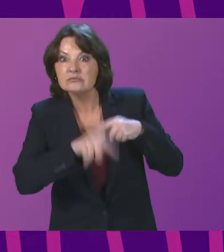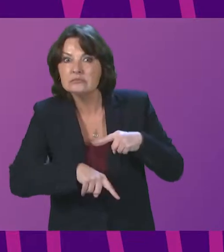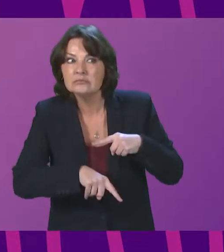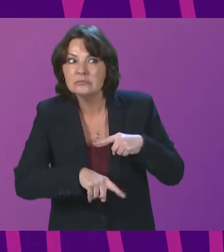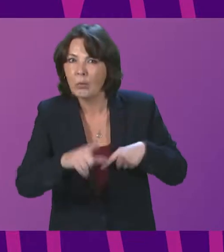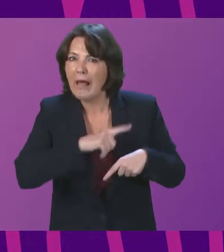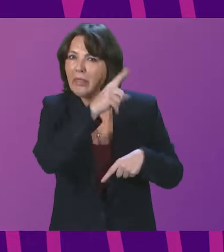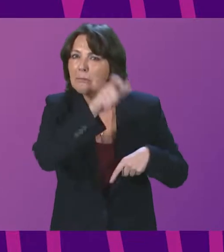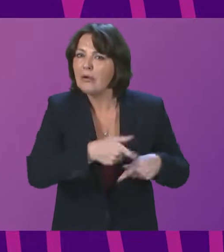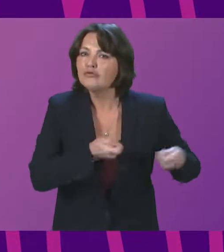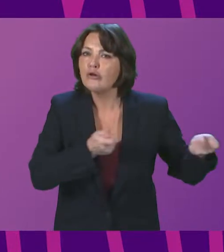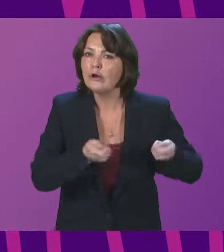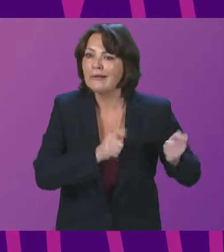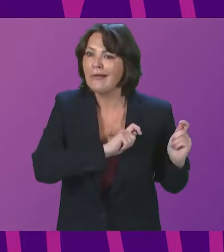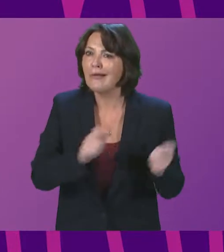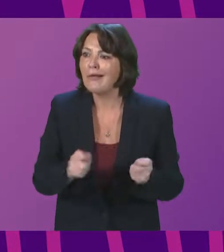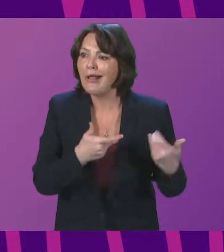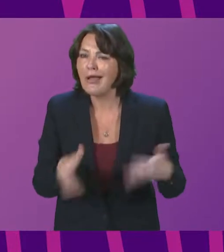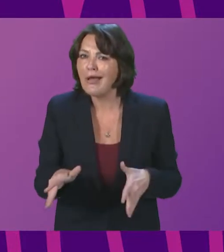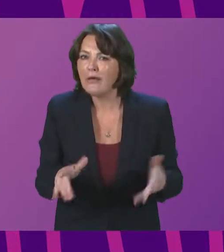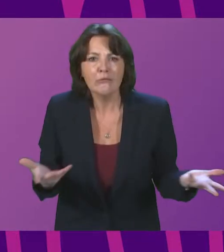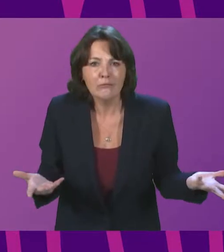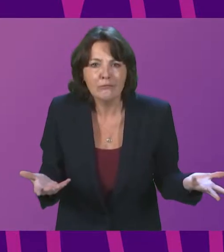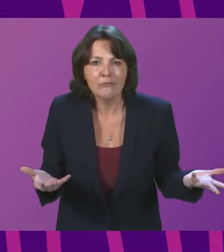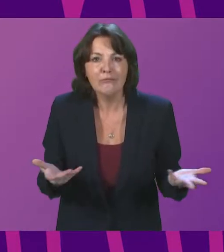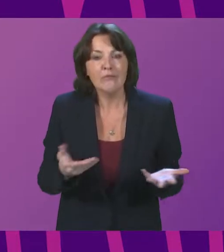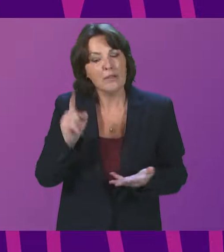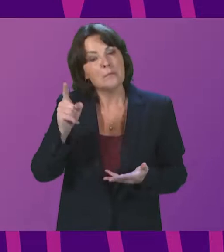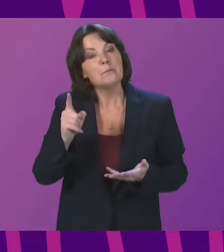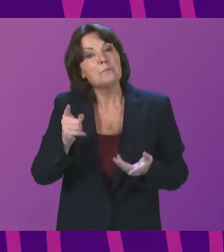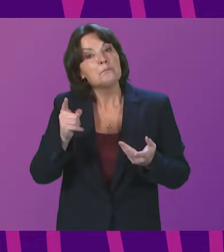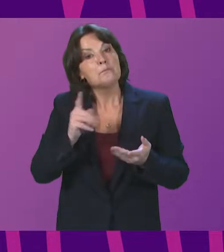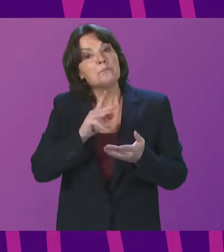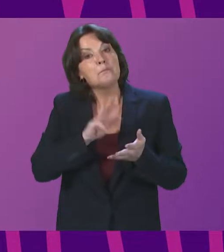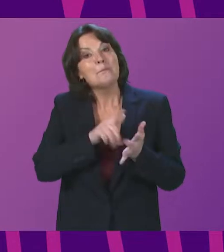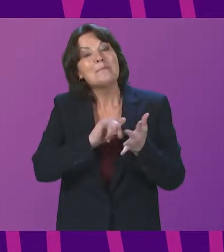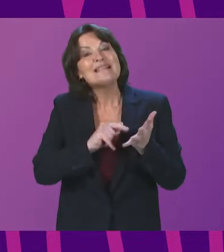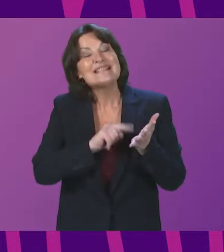was running that organisation has left? The ministerial code states: